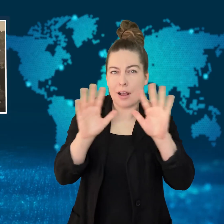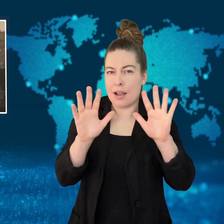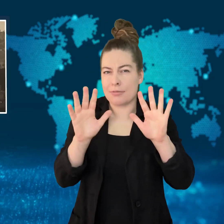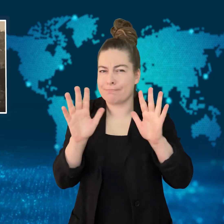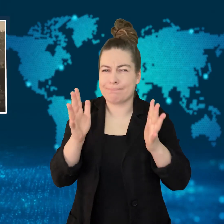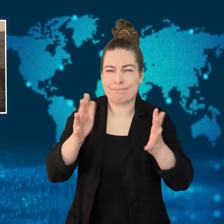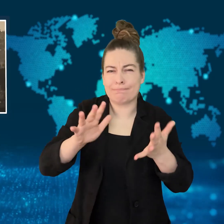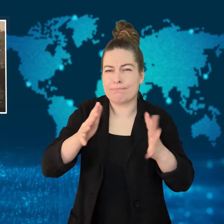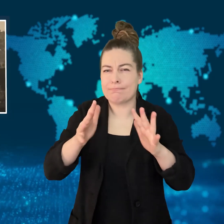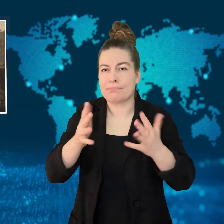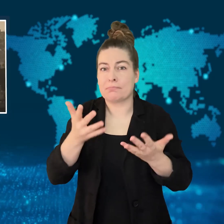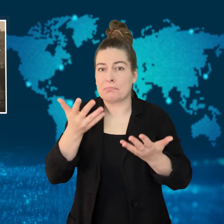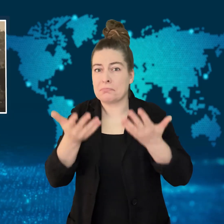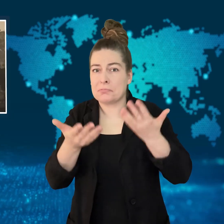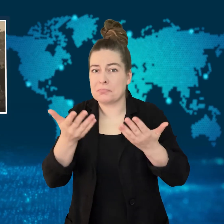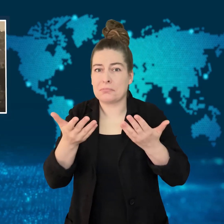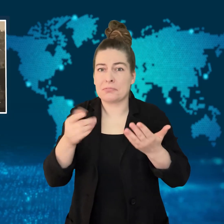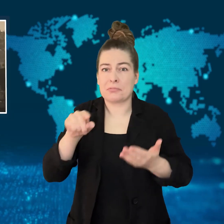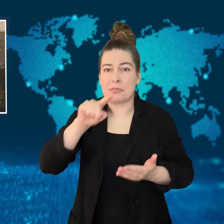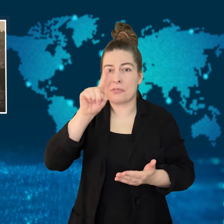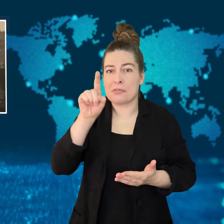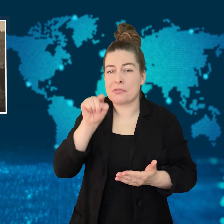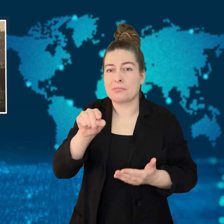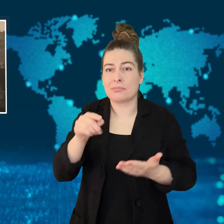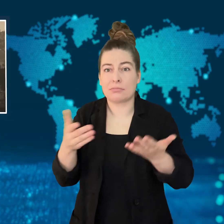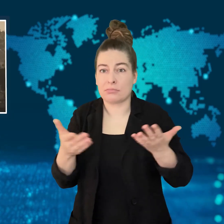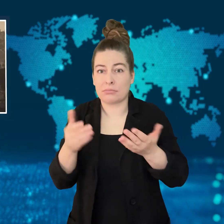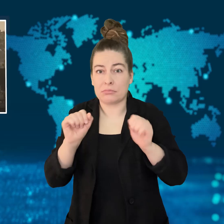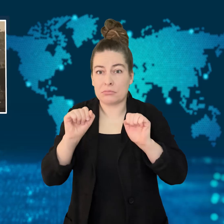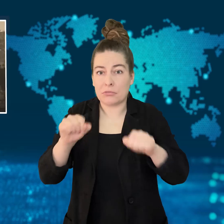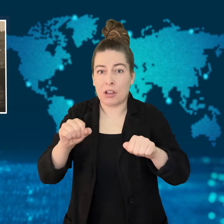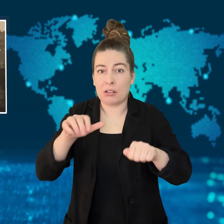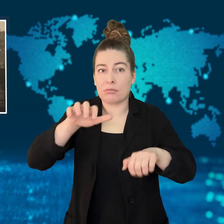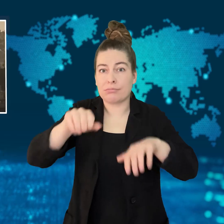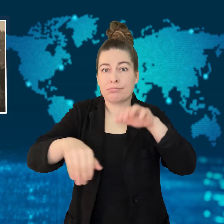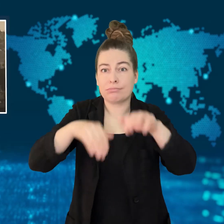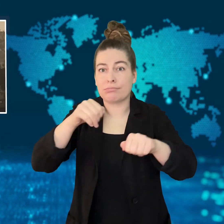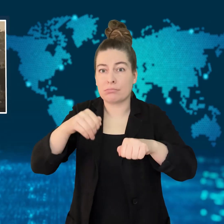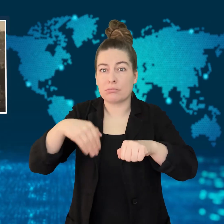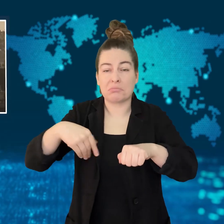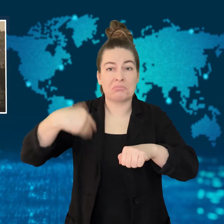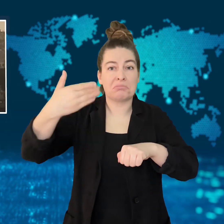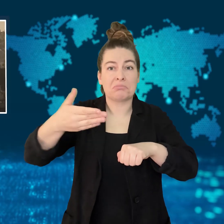There has been intense bombing since